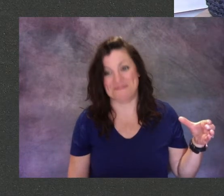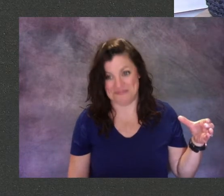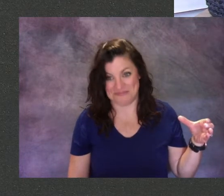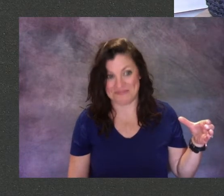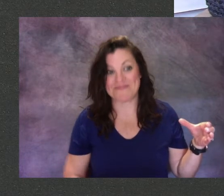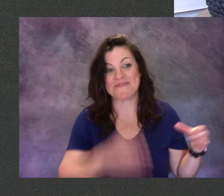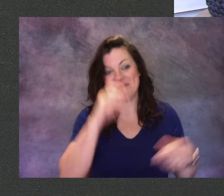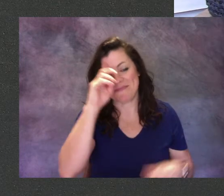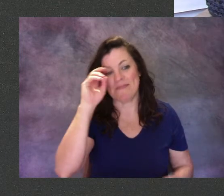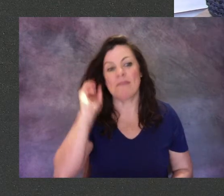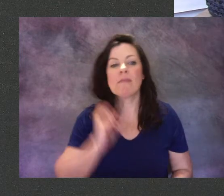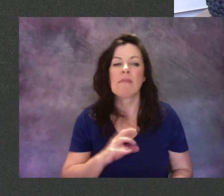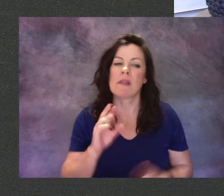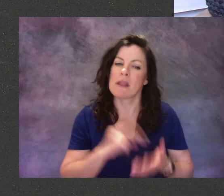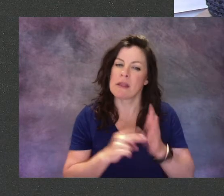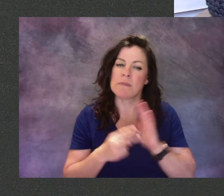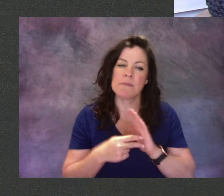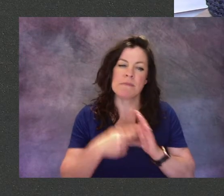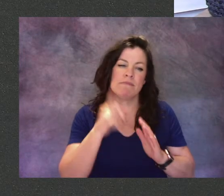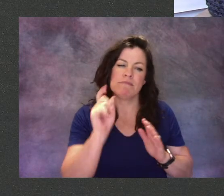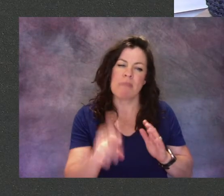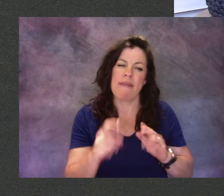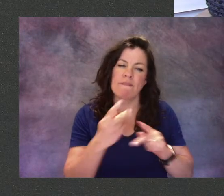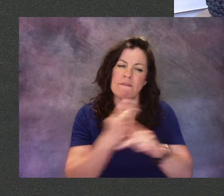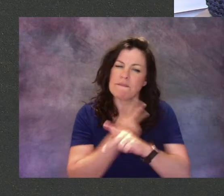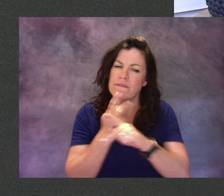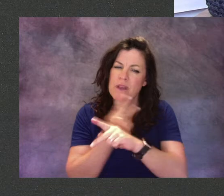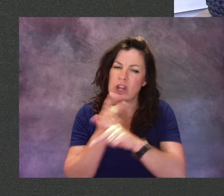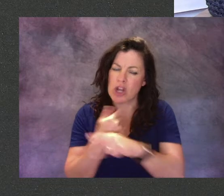you're gonna have to figure out how many critters you need to fill that jar.